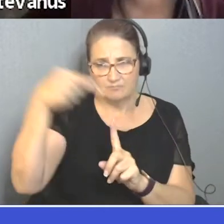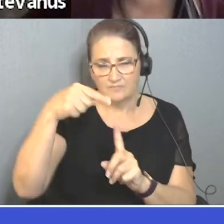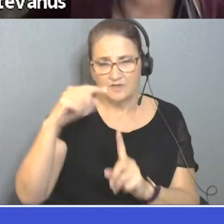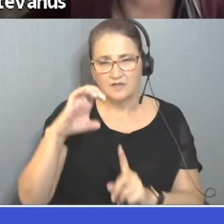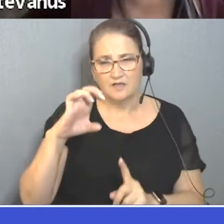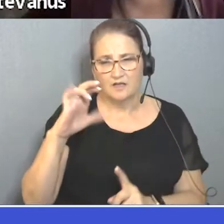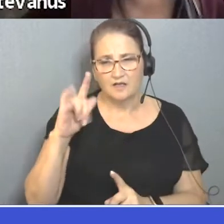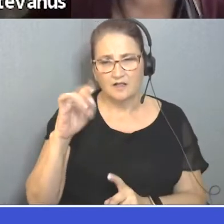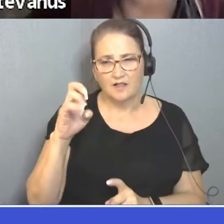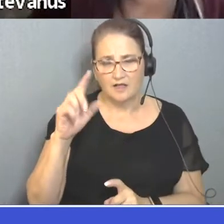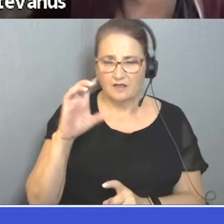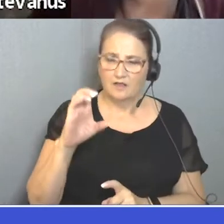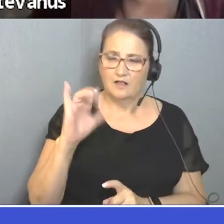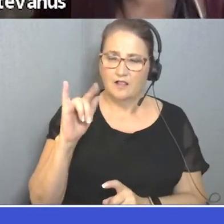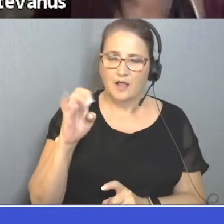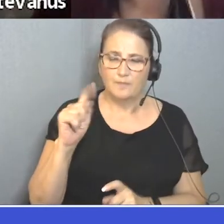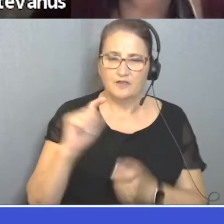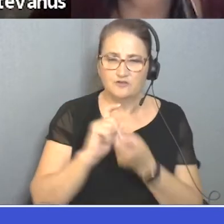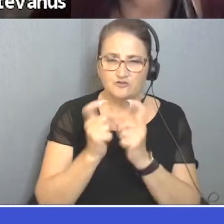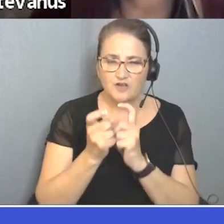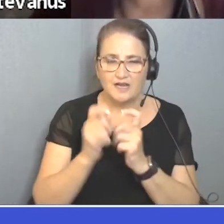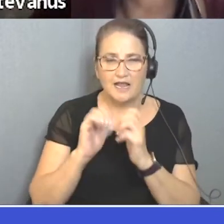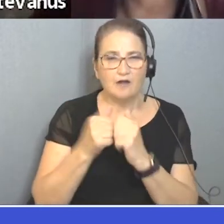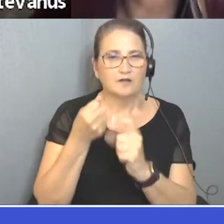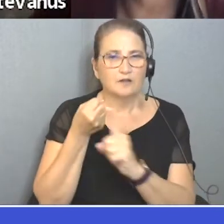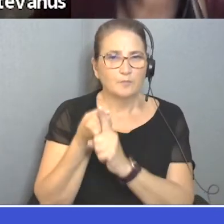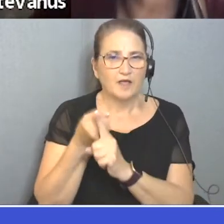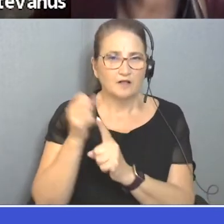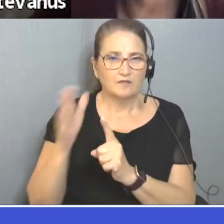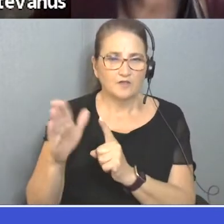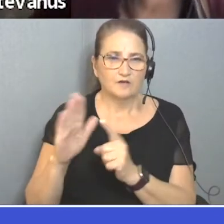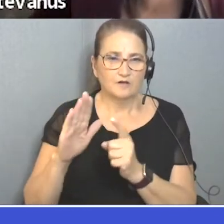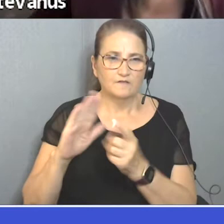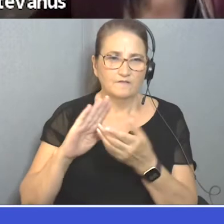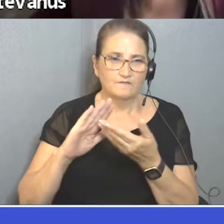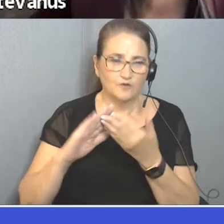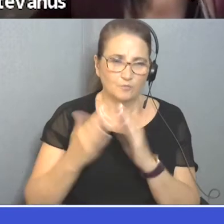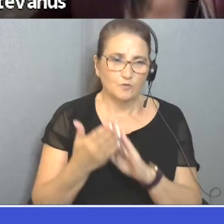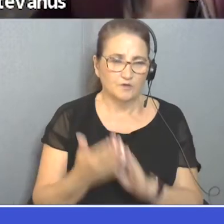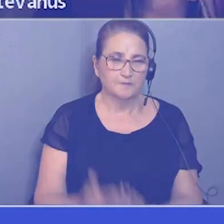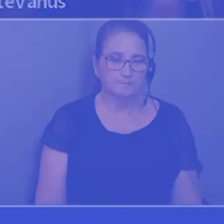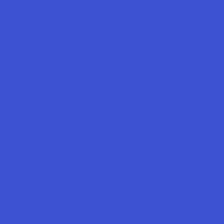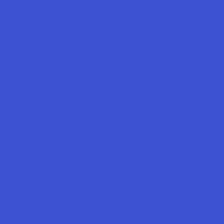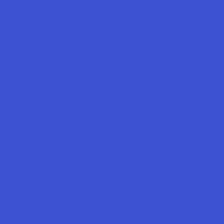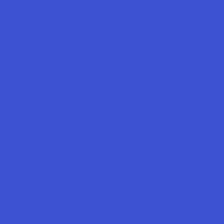its impacts on them or their community.